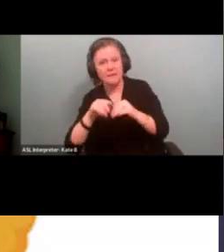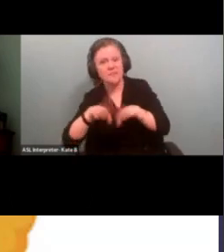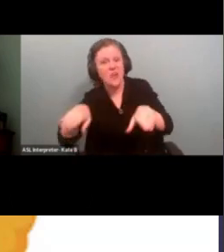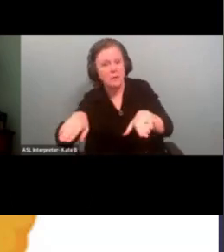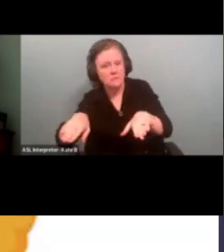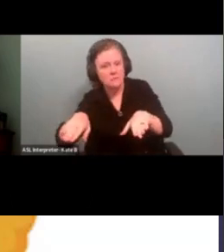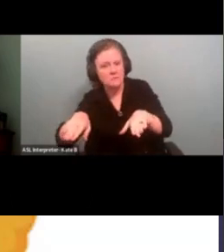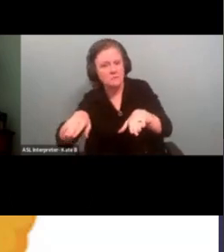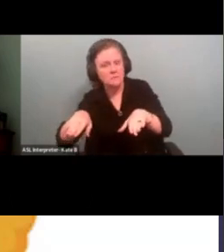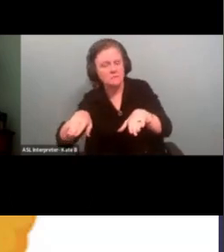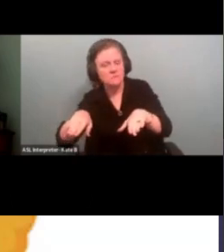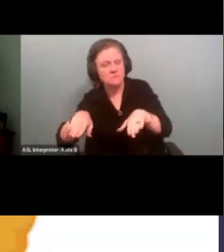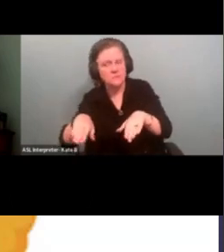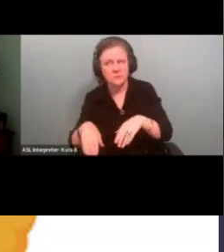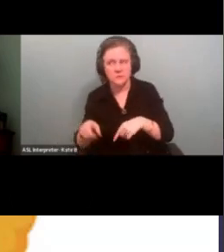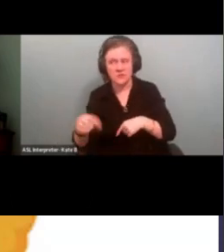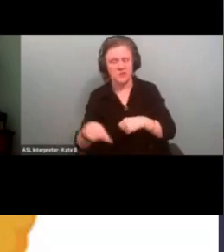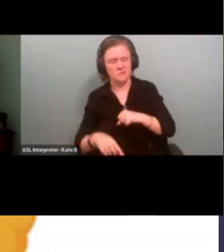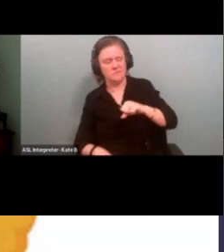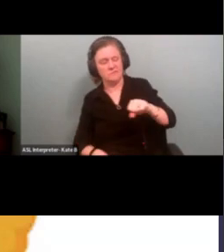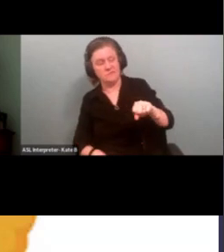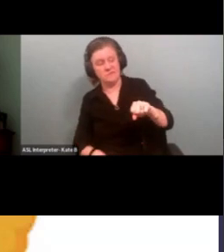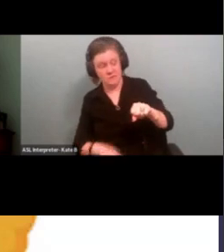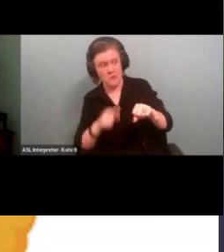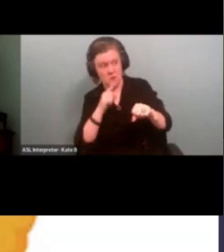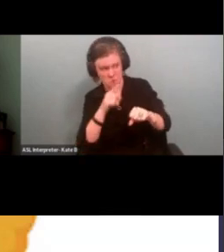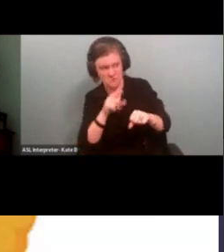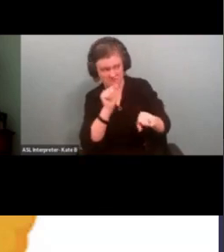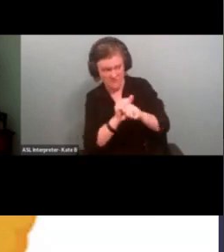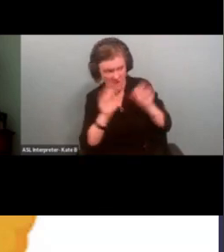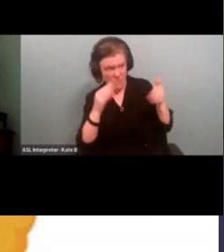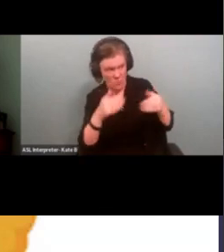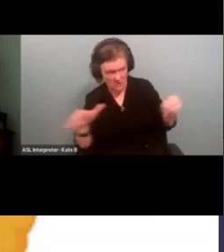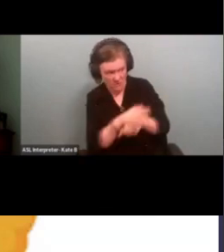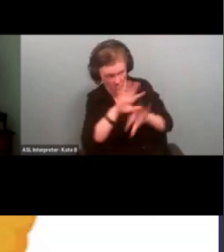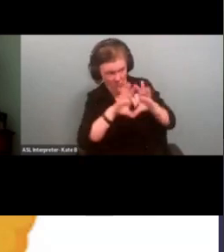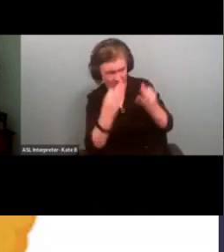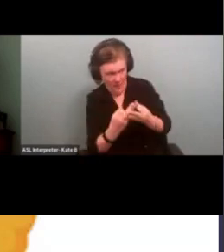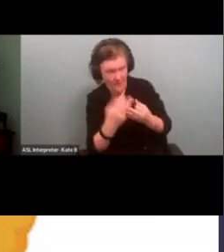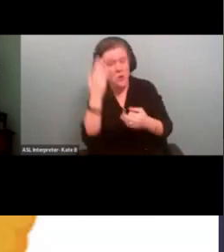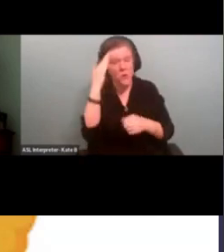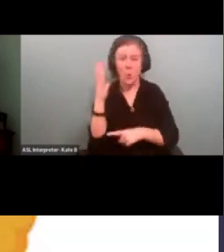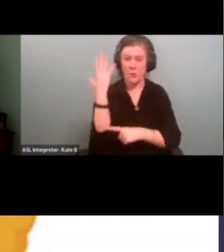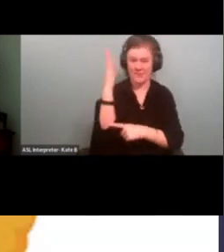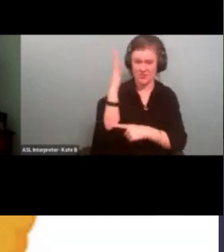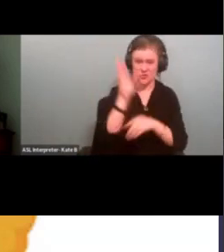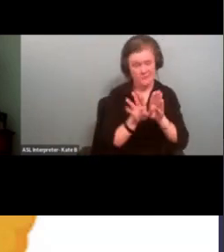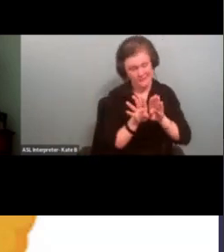they want to know that this process is going to be about their whole family. So that tree that Tony talked about, with all